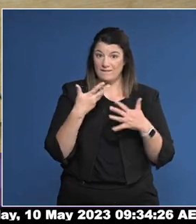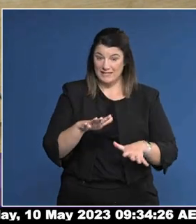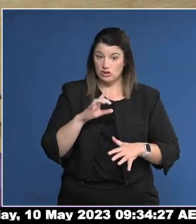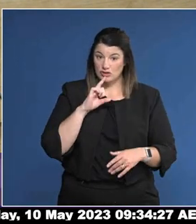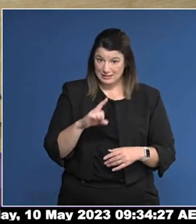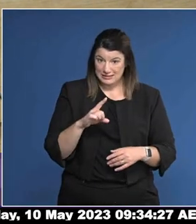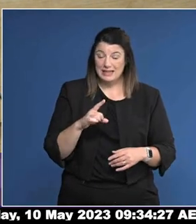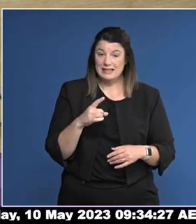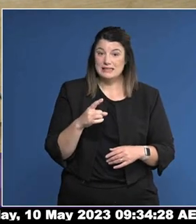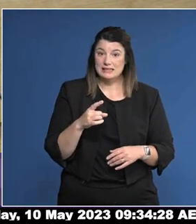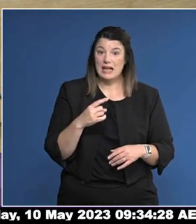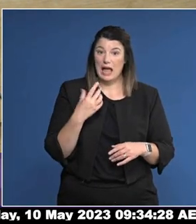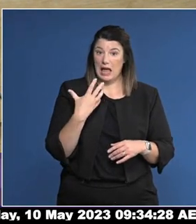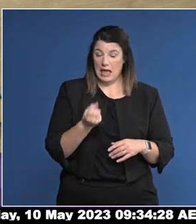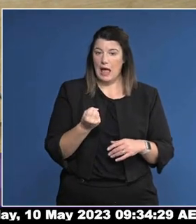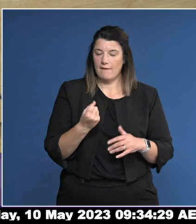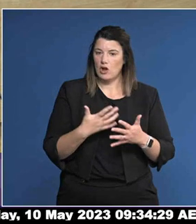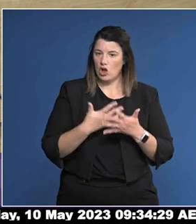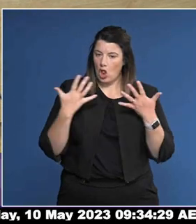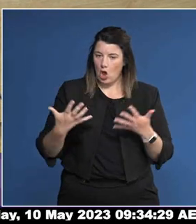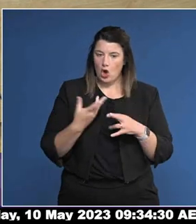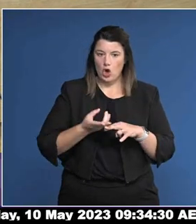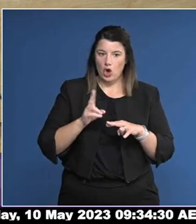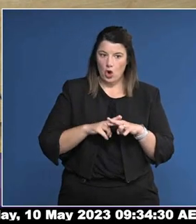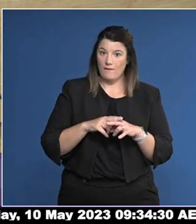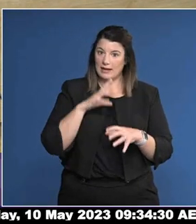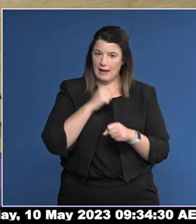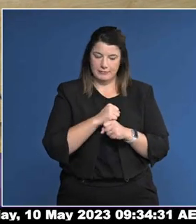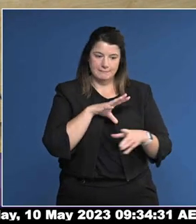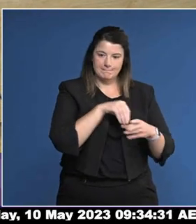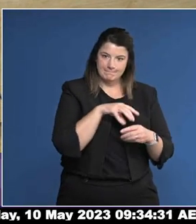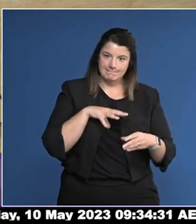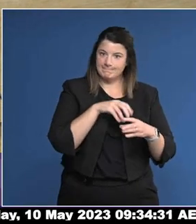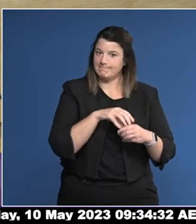a considerable amount of departmental contact with the family, and it is evident